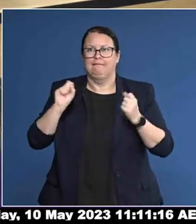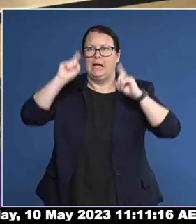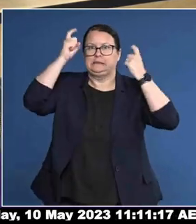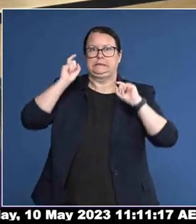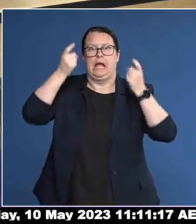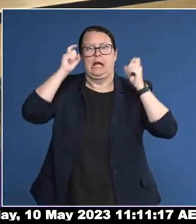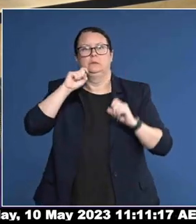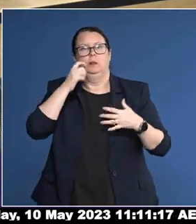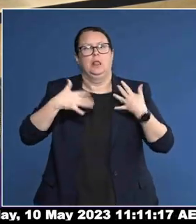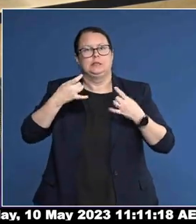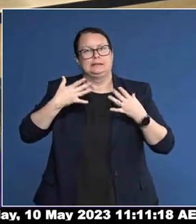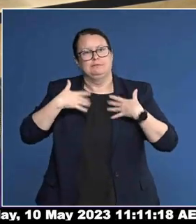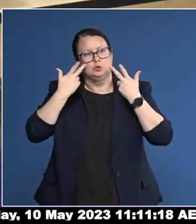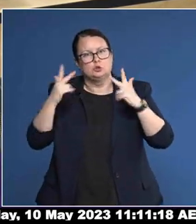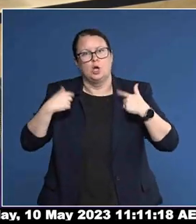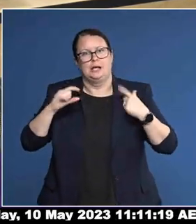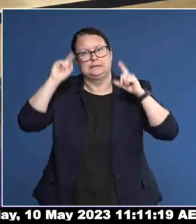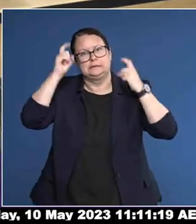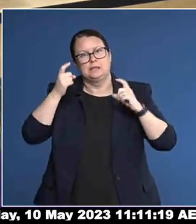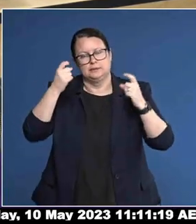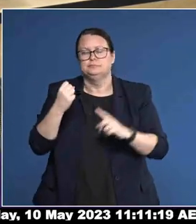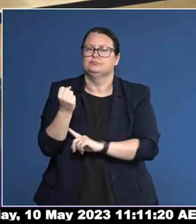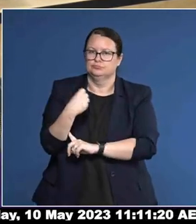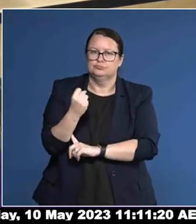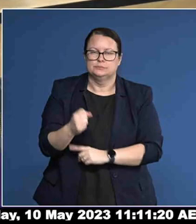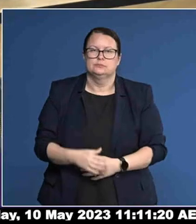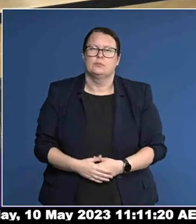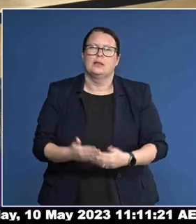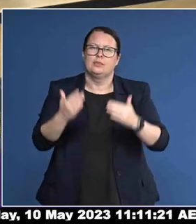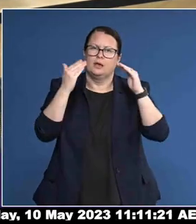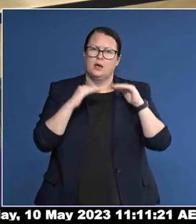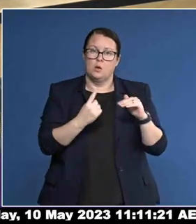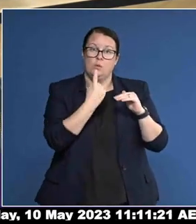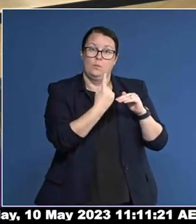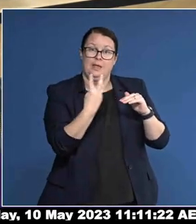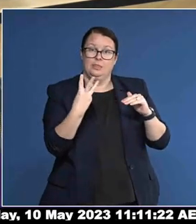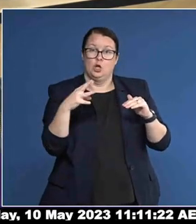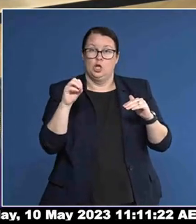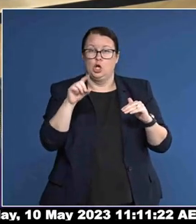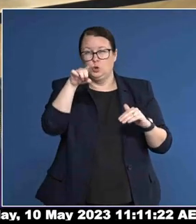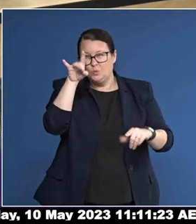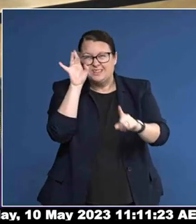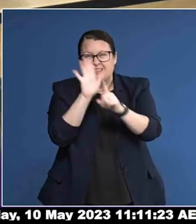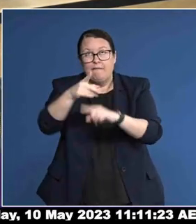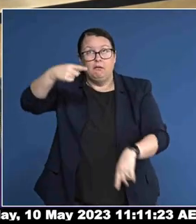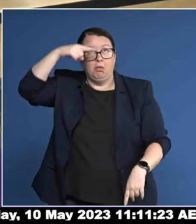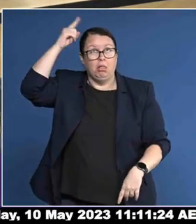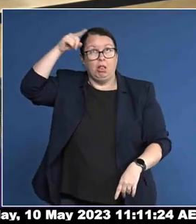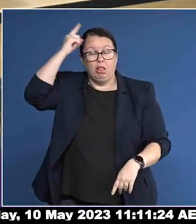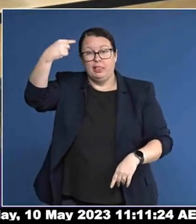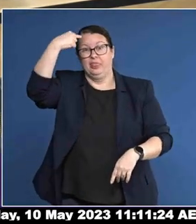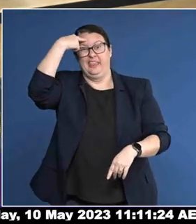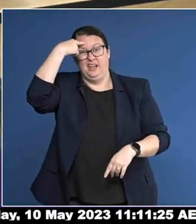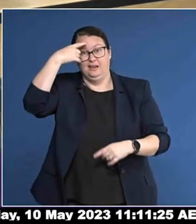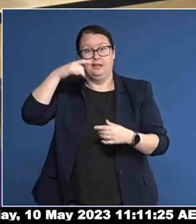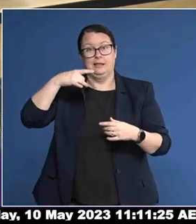And at paragraph 130, you form the opinion that the self-harm reported appears